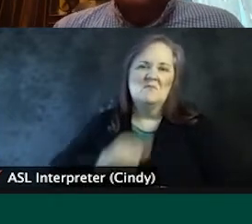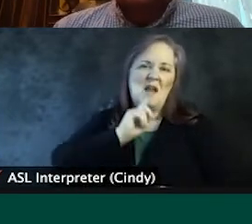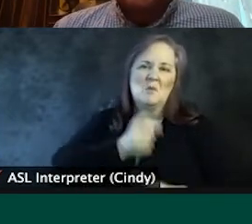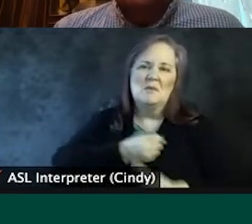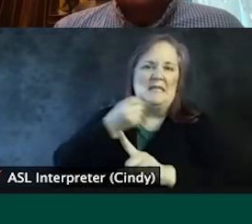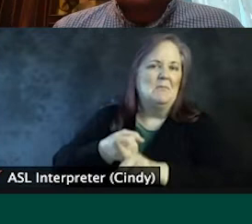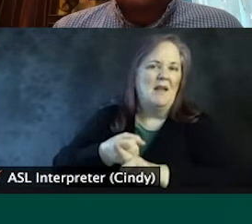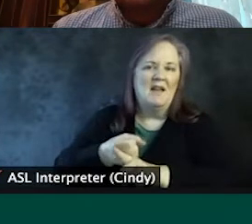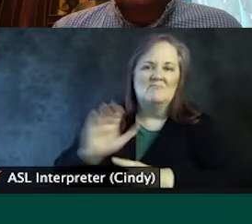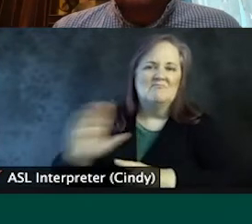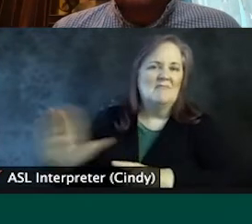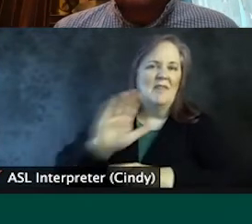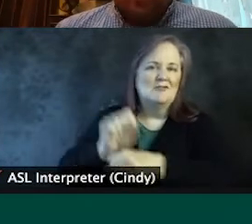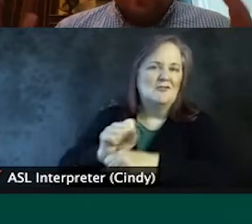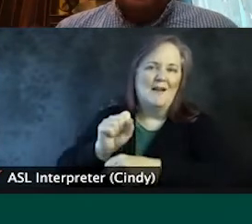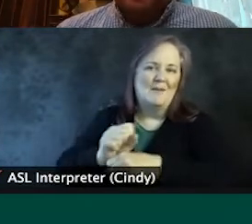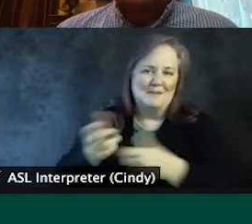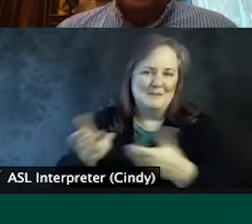at the time of the general election would be enfranchised at this time.